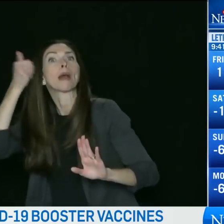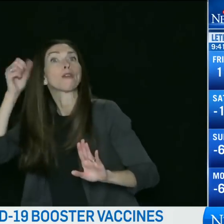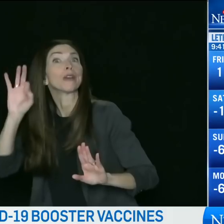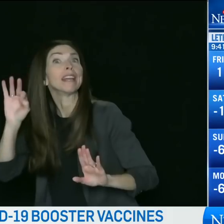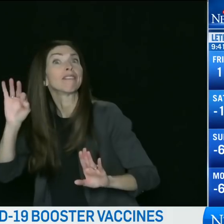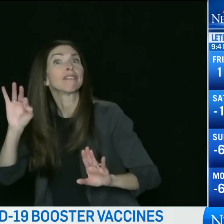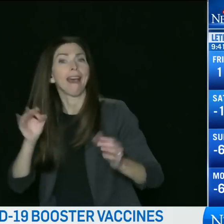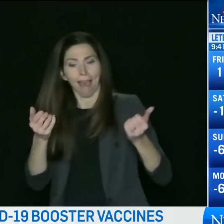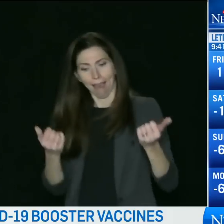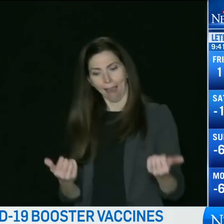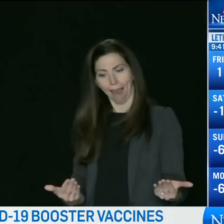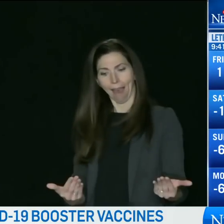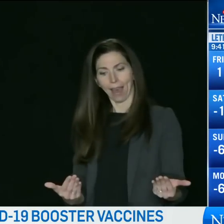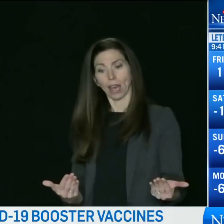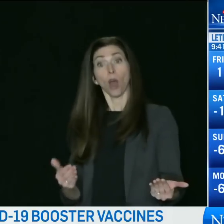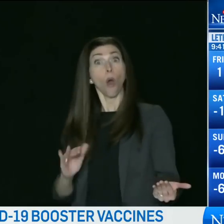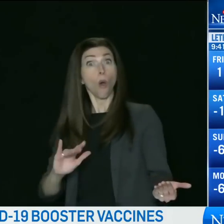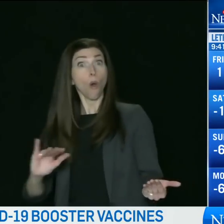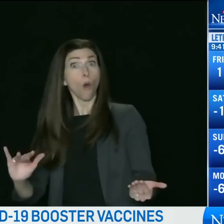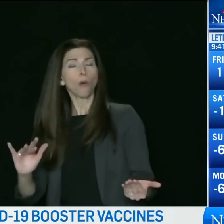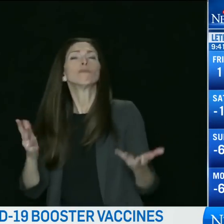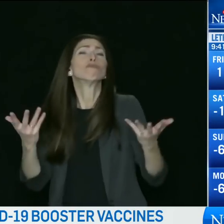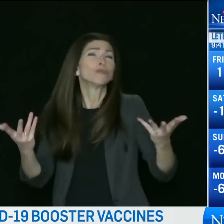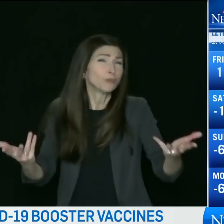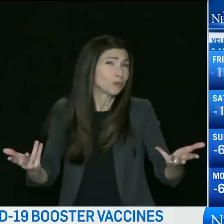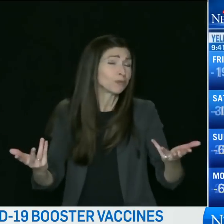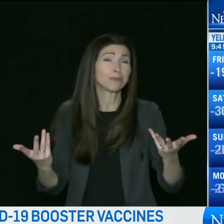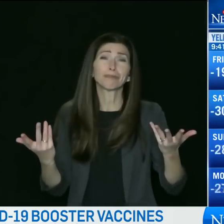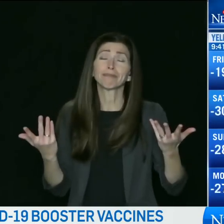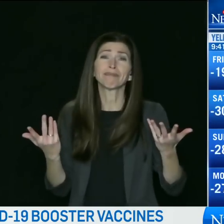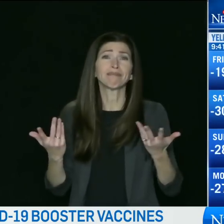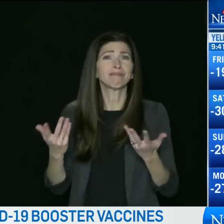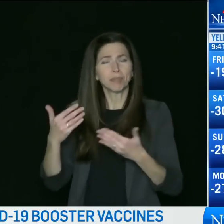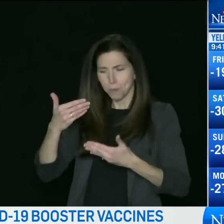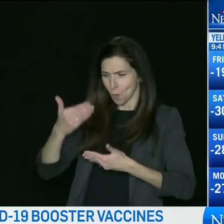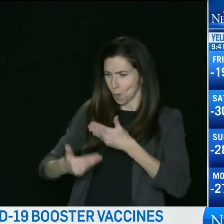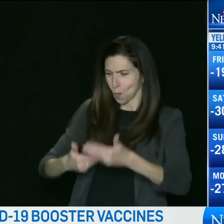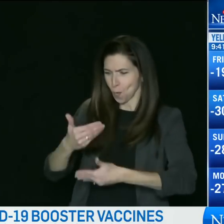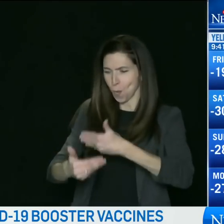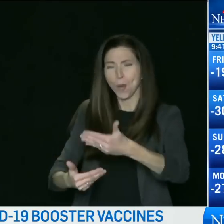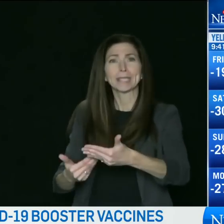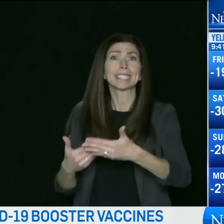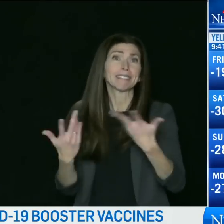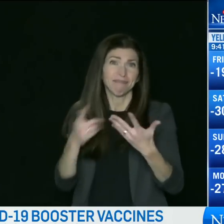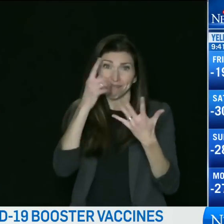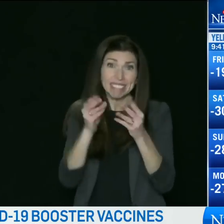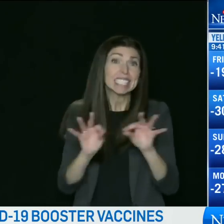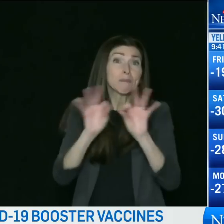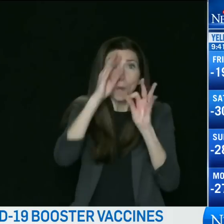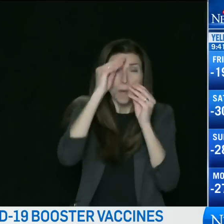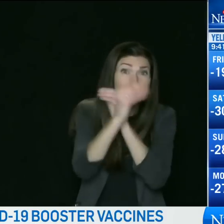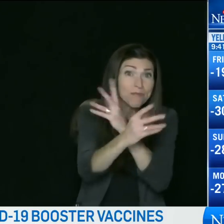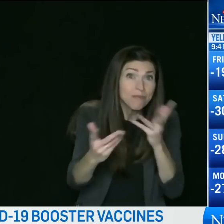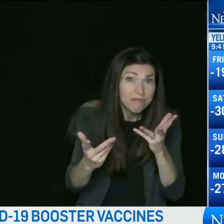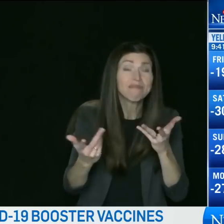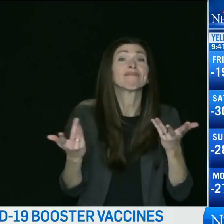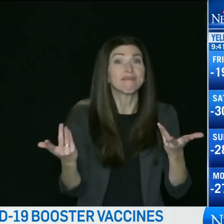THAT SERIES TO REALLY USE THE IMMUNE SYSTEM TO THE GREATEST